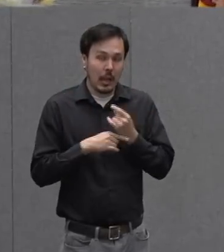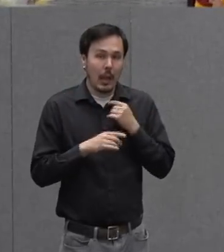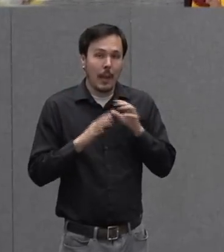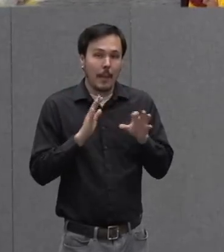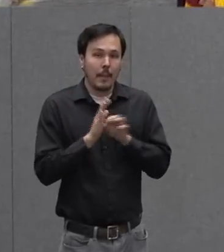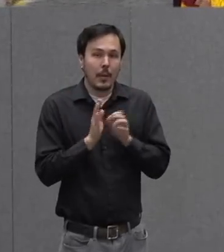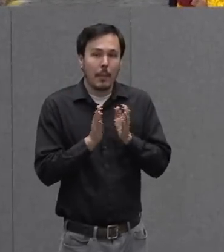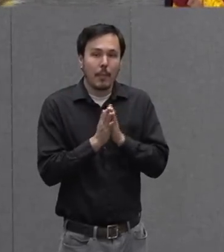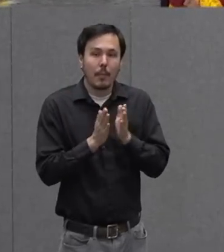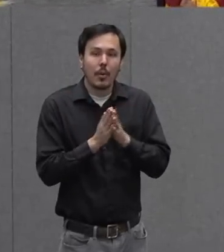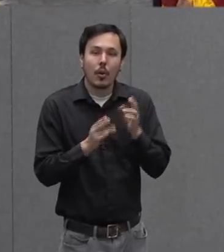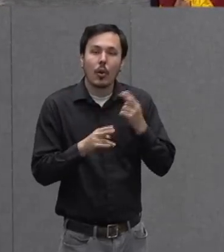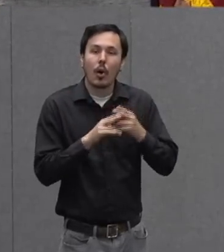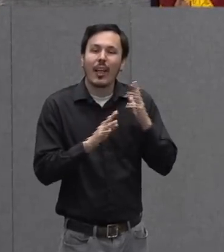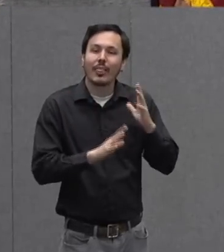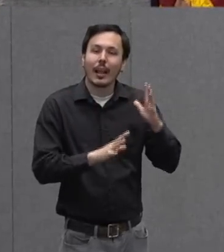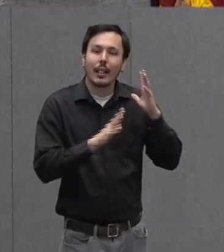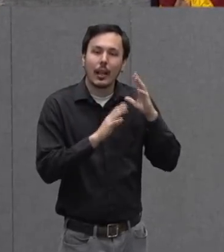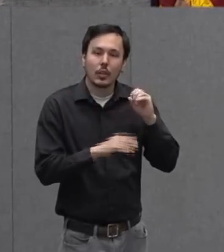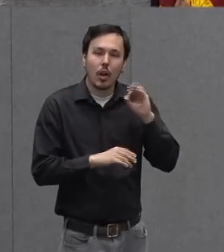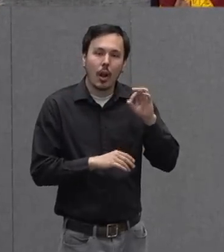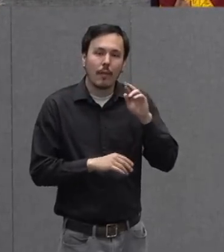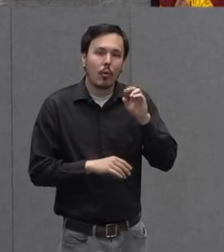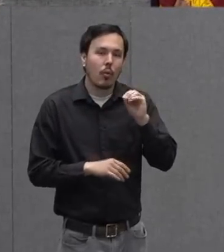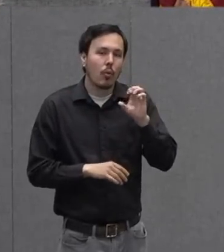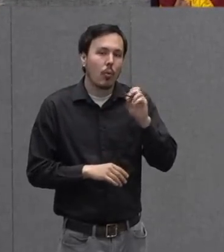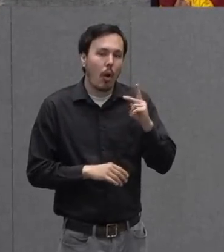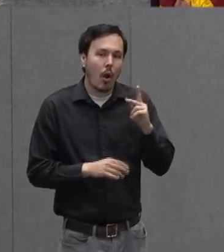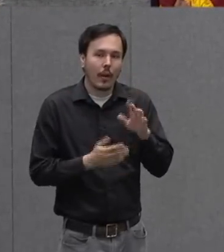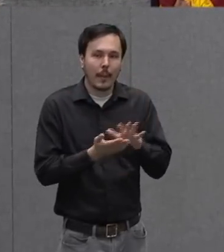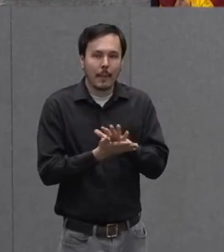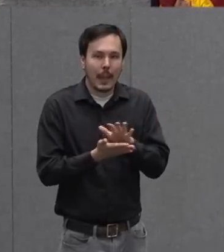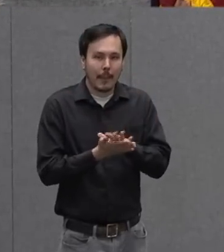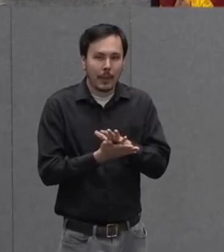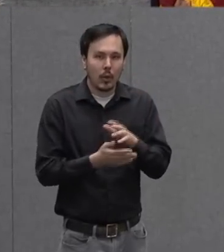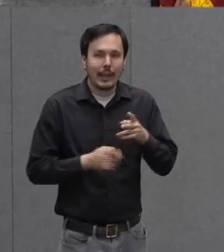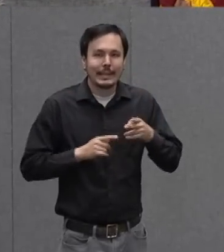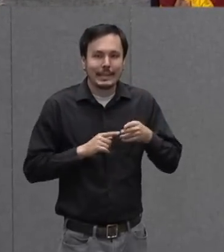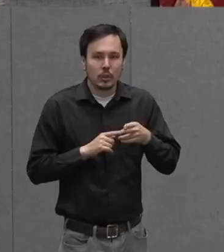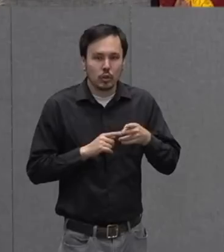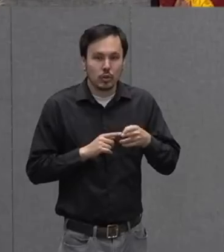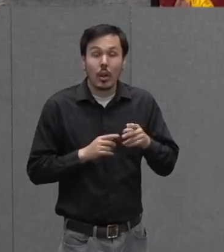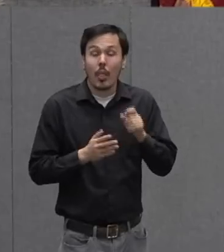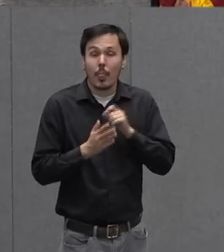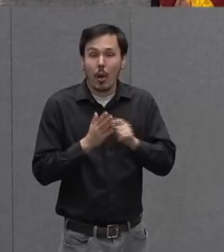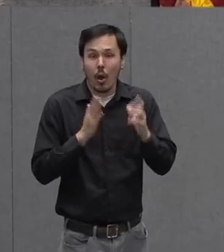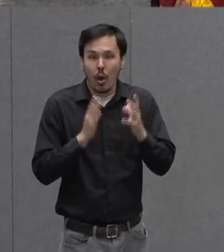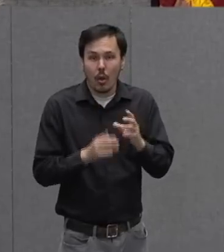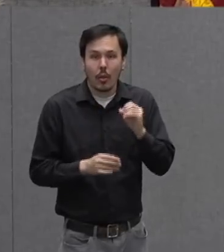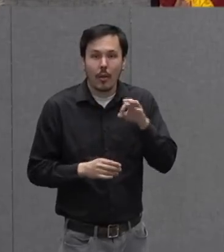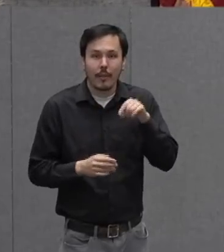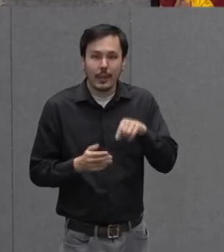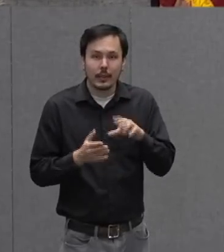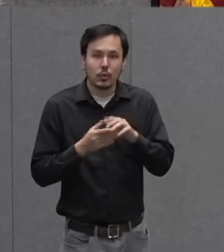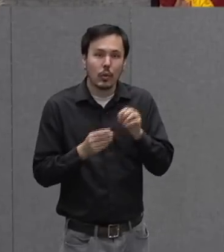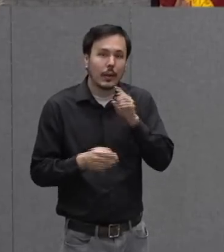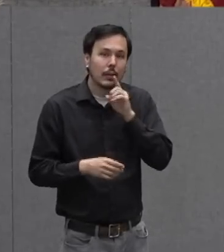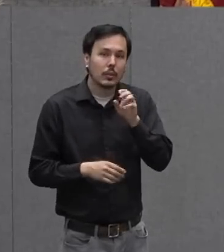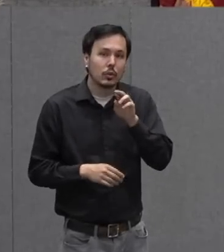"The Legend of Rock Paper Scissors." The author of this story is Drew Daywalt.